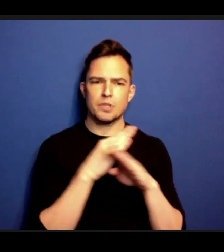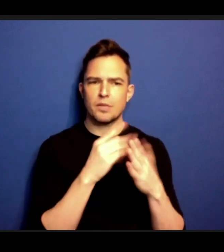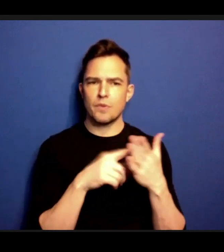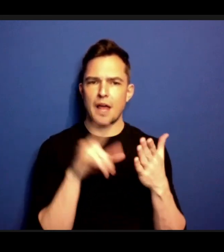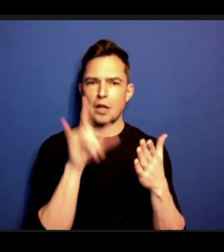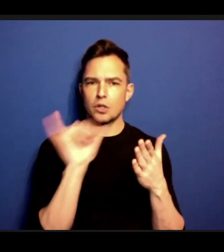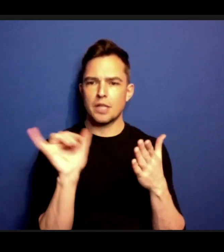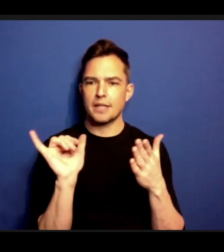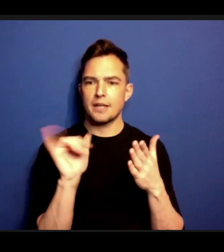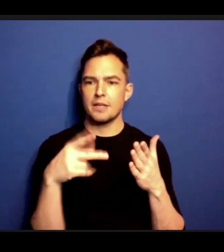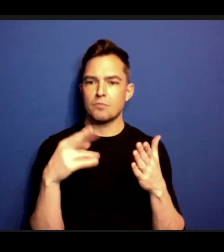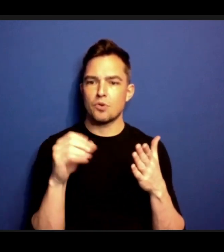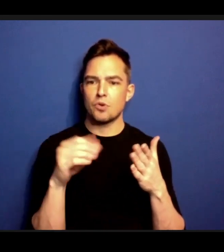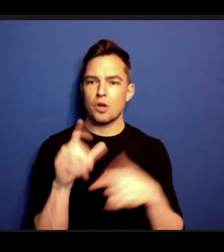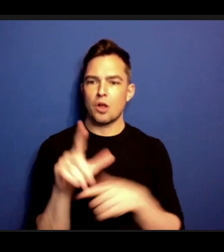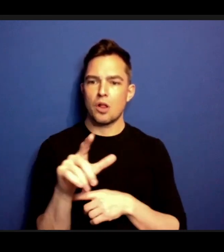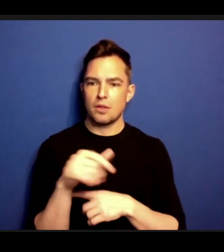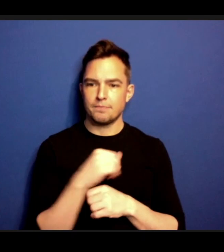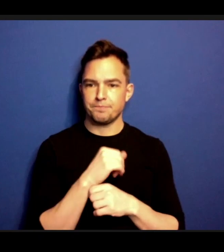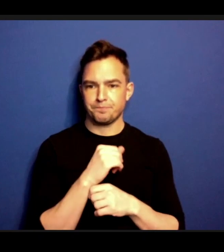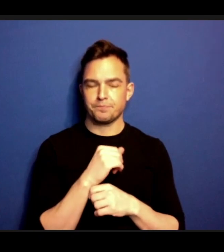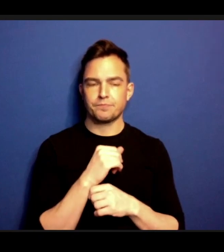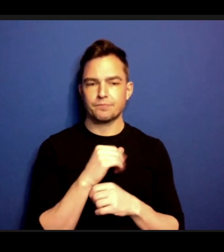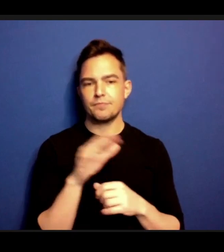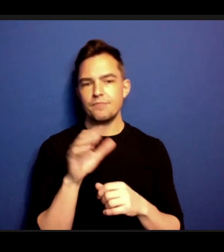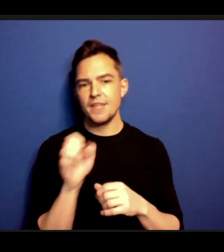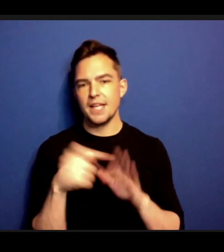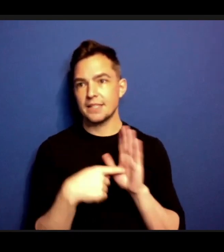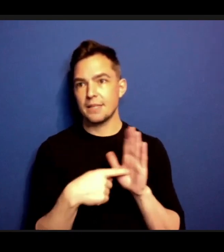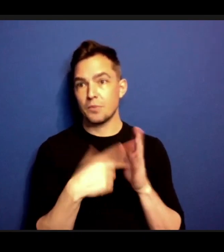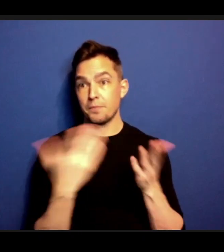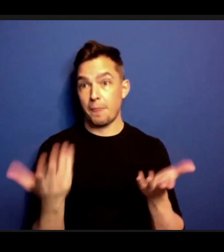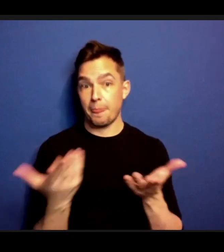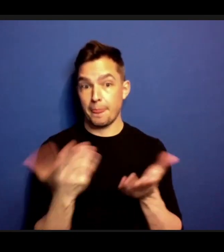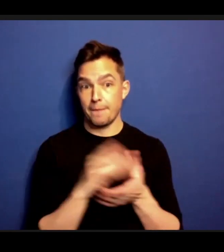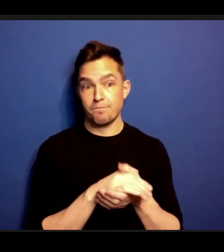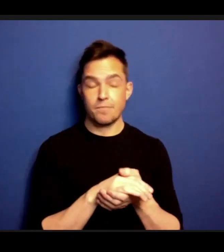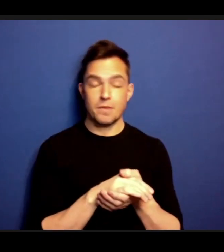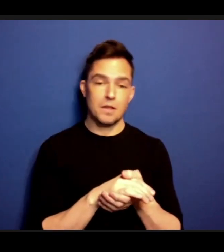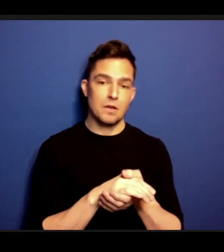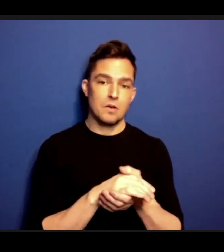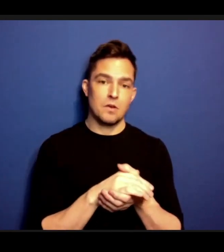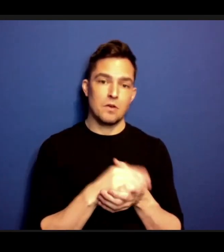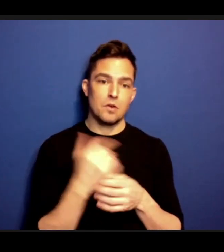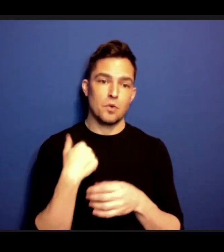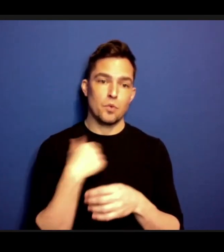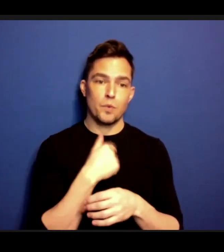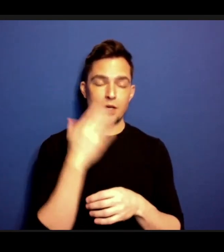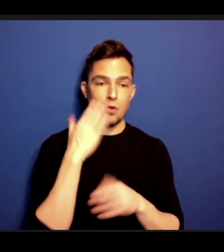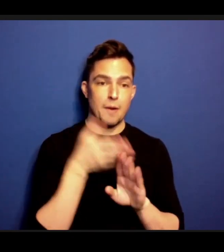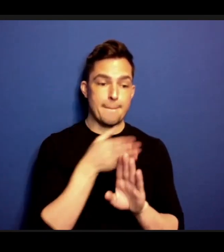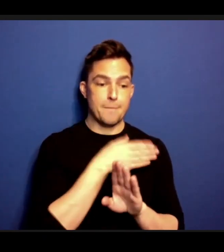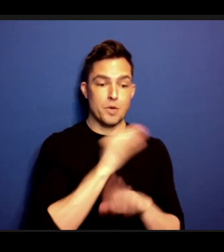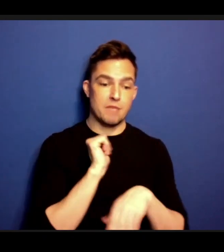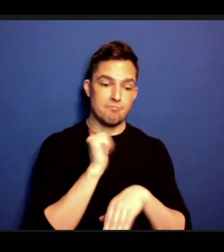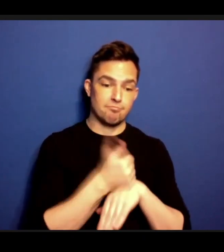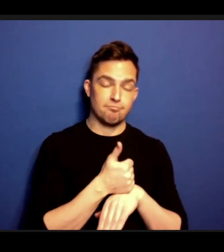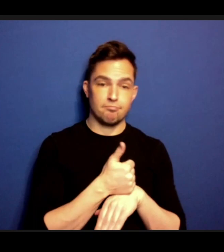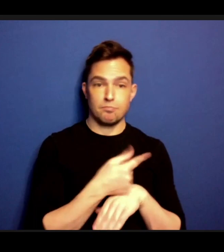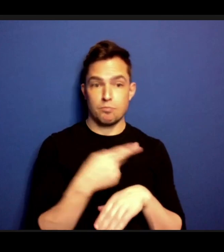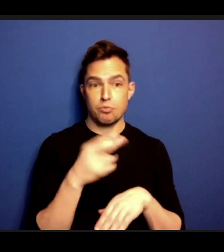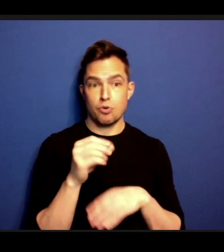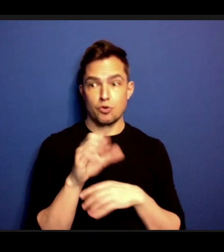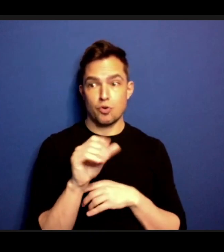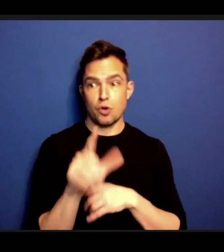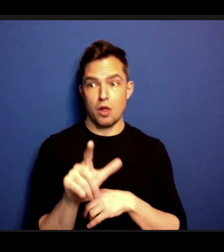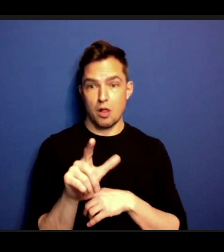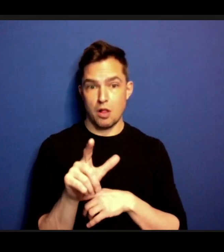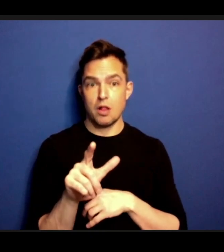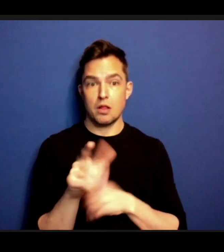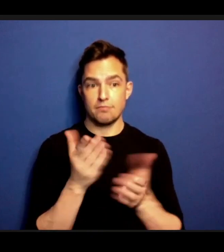And thank you for giving me case example of we know of preexisting protocols. So it looks